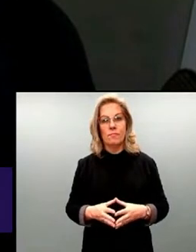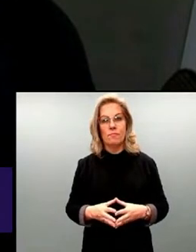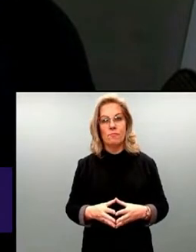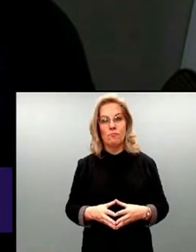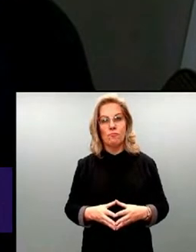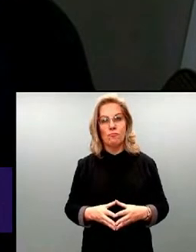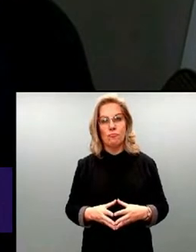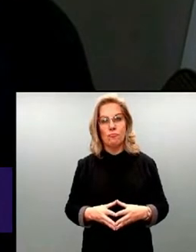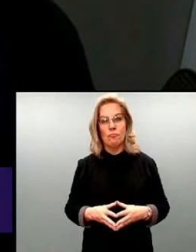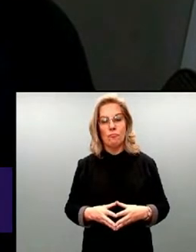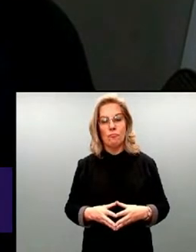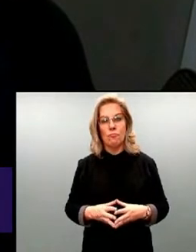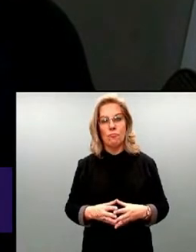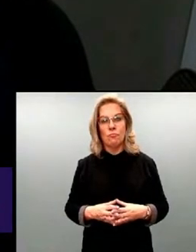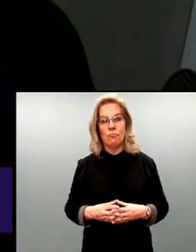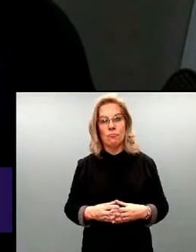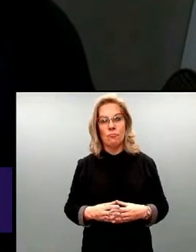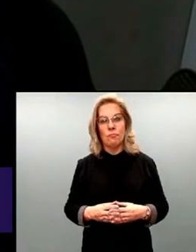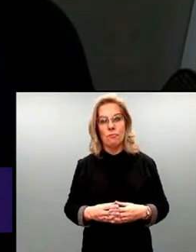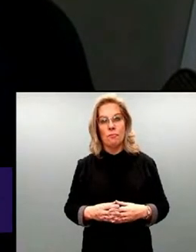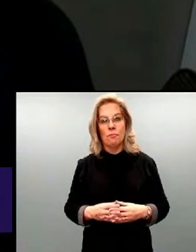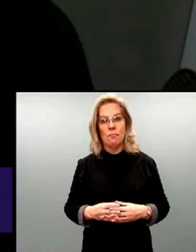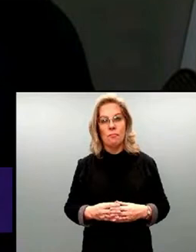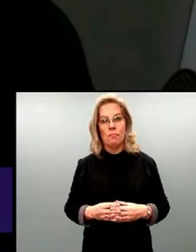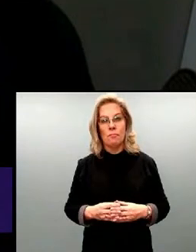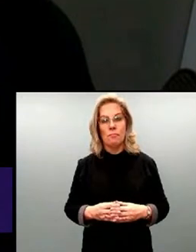You feel kind of stuck in the middle of that fishbowl, people looking at you constantly,